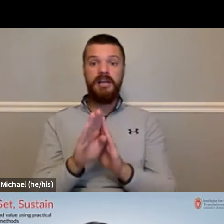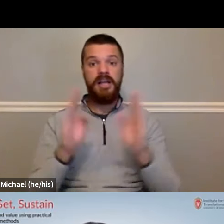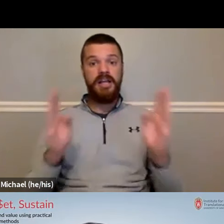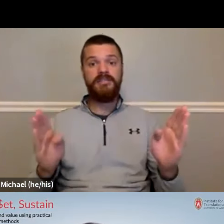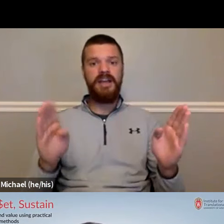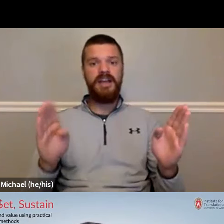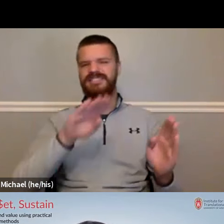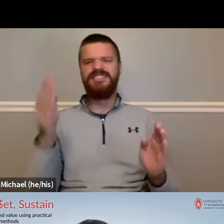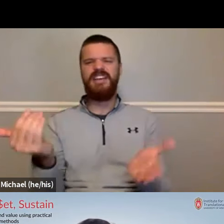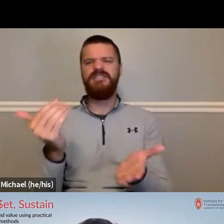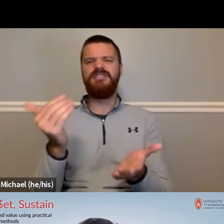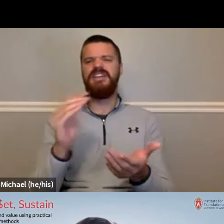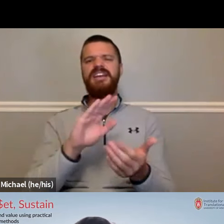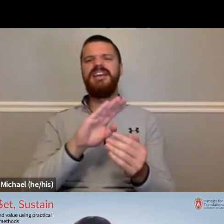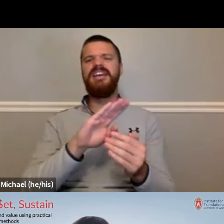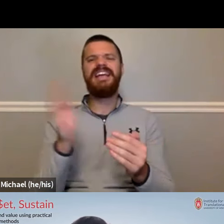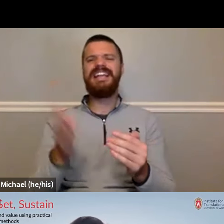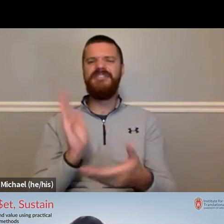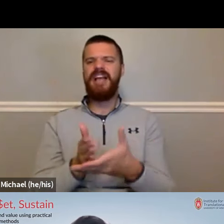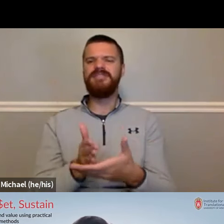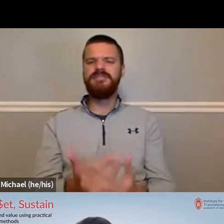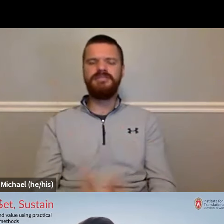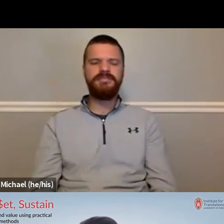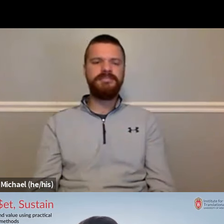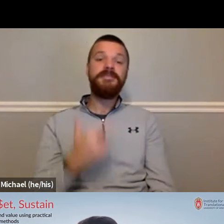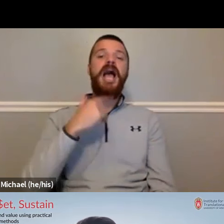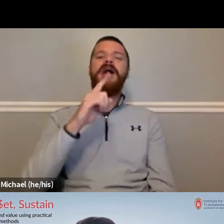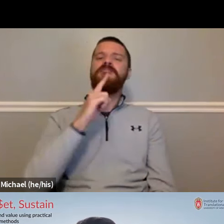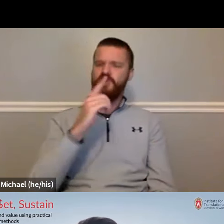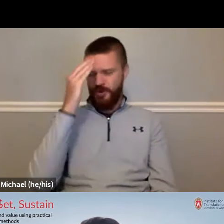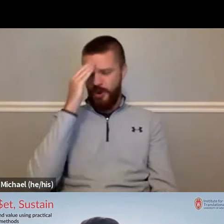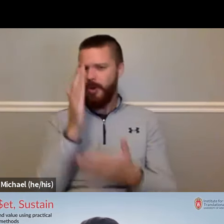Lisa Saldana (she/her/hers): Great Thank you and i'm sure you do know some things but I appreciate what you're saying.